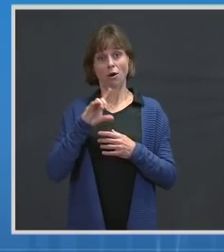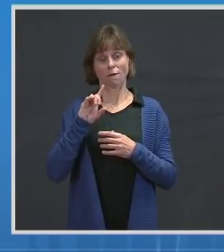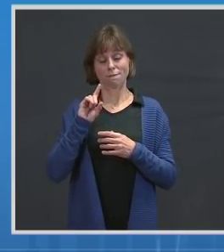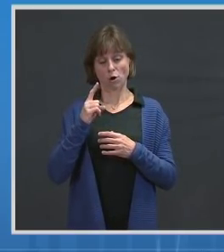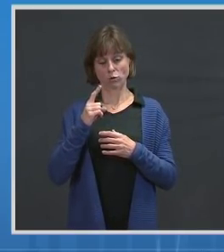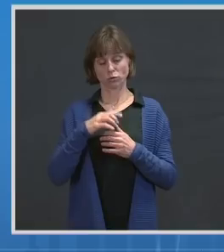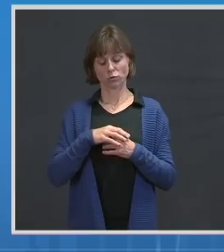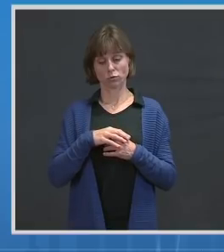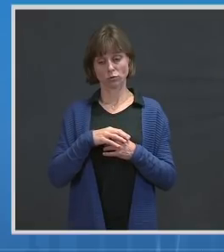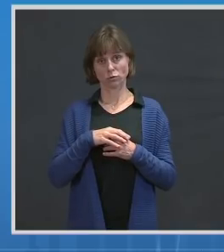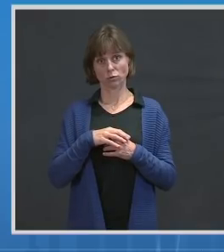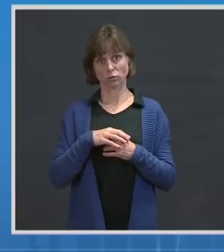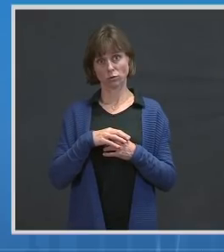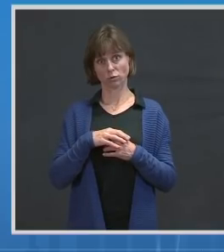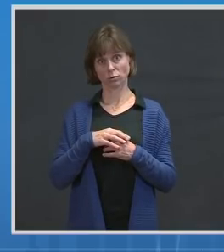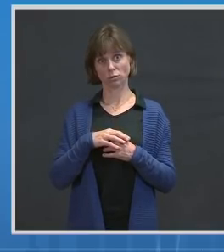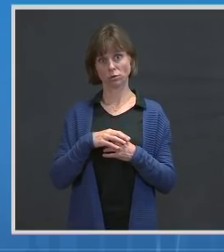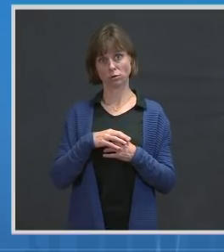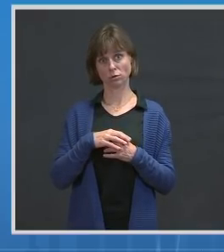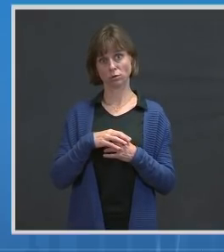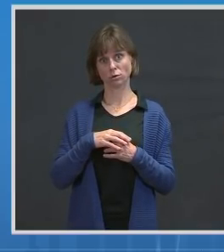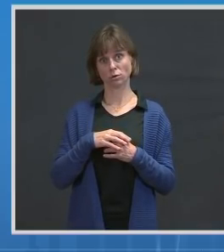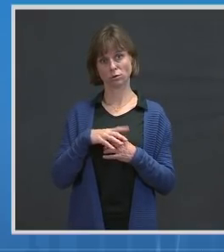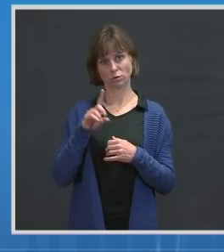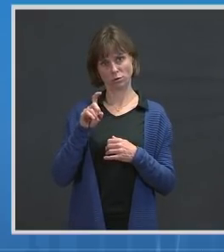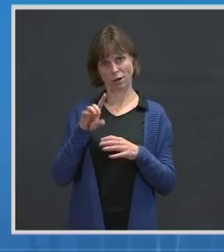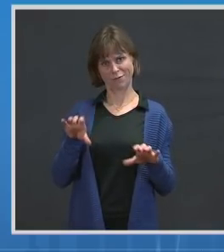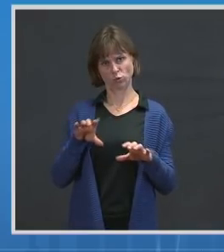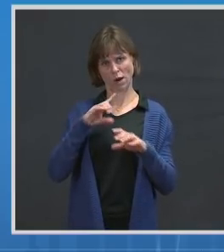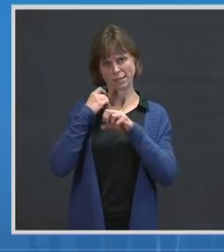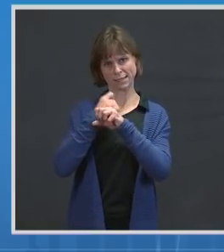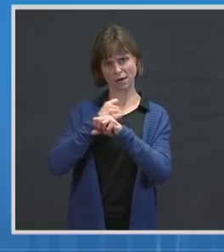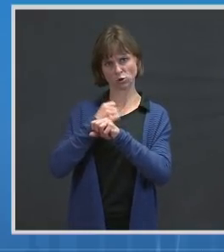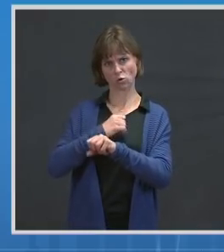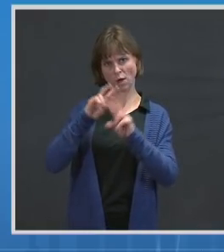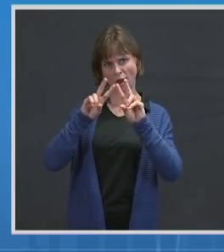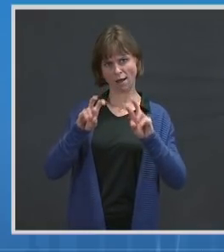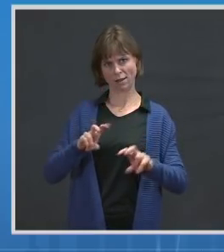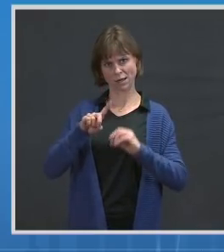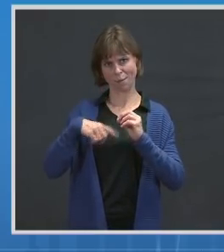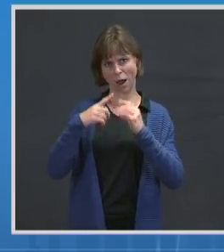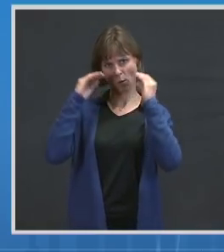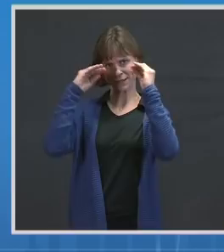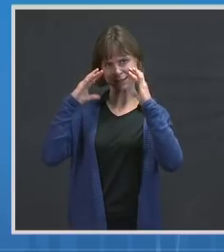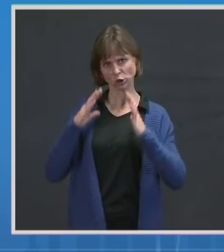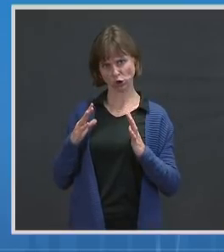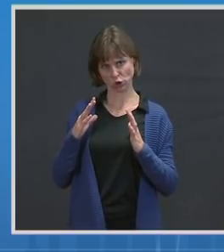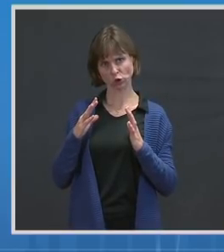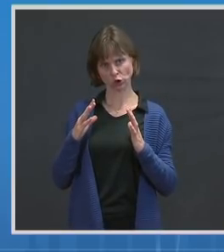if you have done any statistical analysis of how many teachers or people in teacher households have died